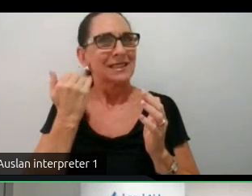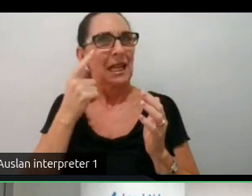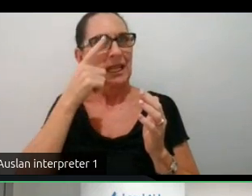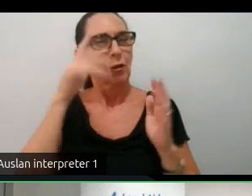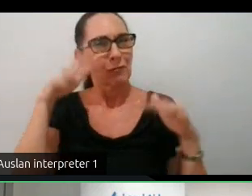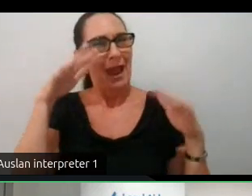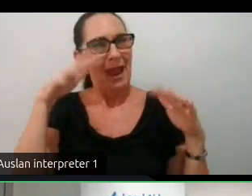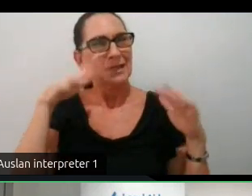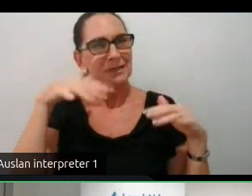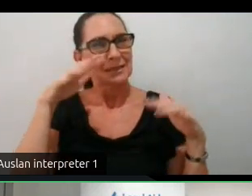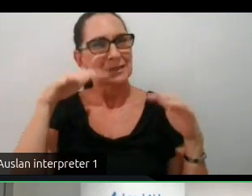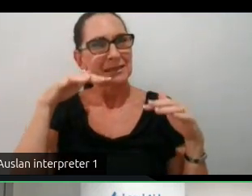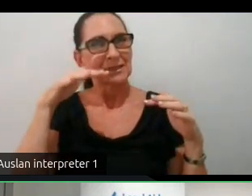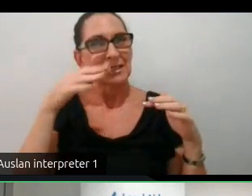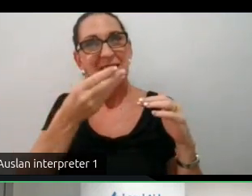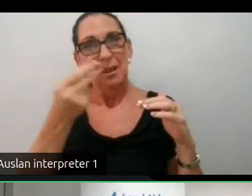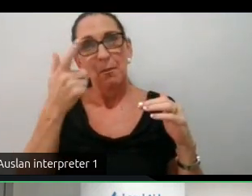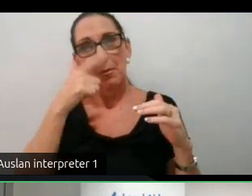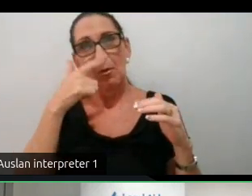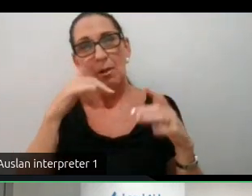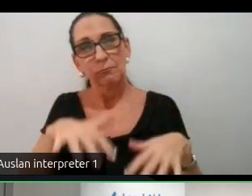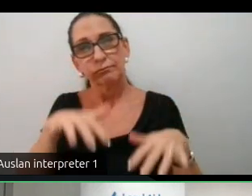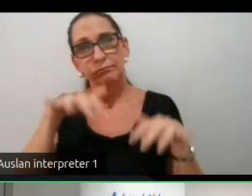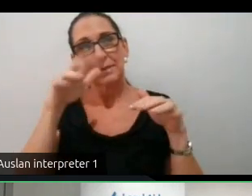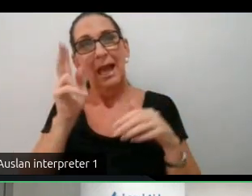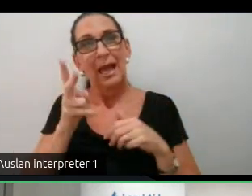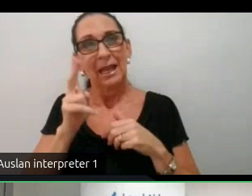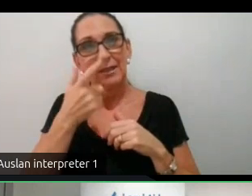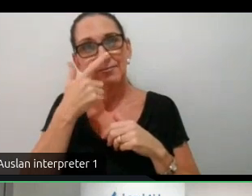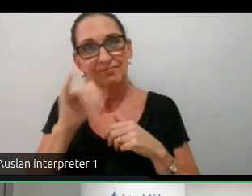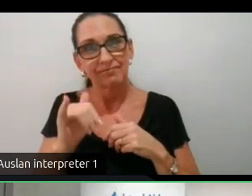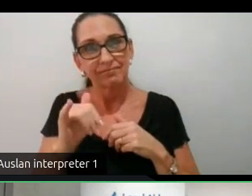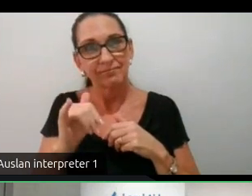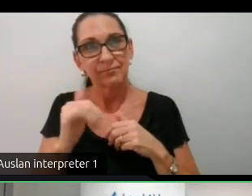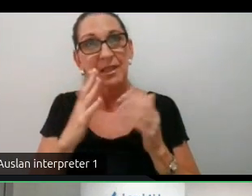just recently they had enough rain for some people to go again or and I'll highlight I'll highlight